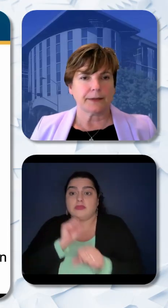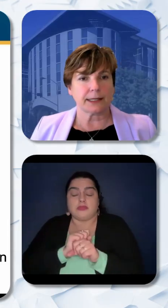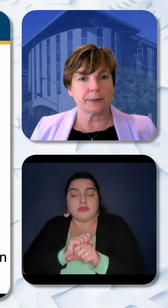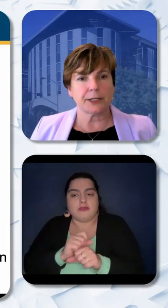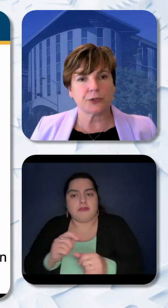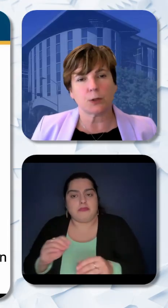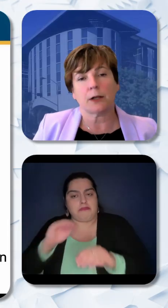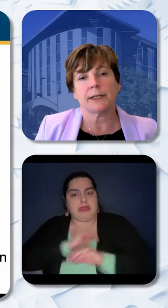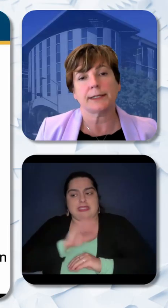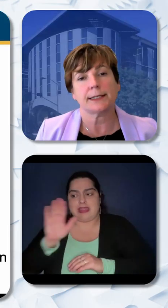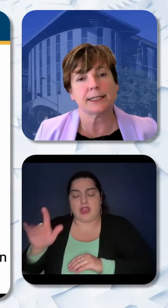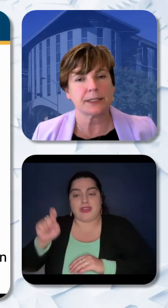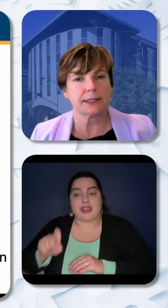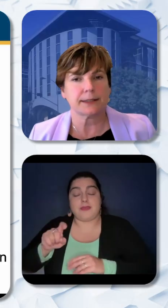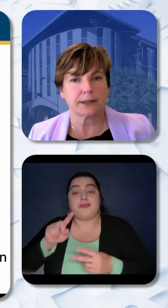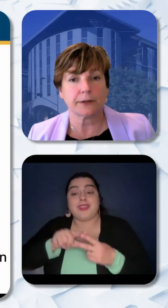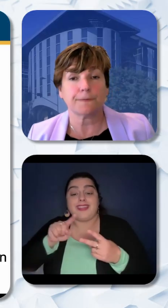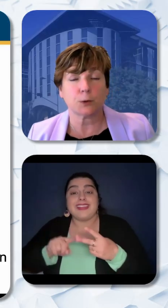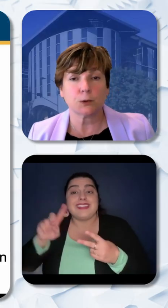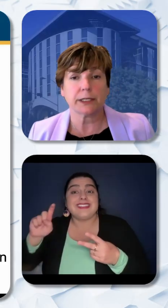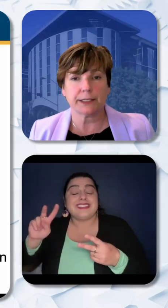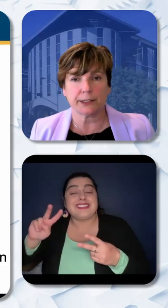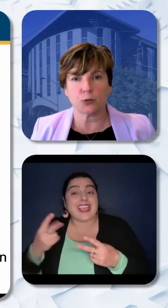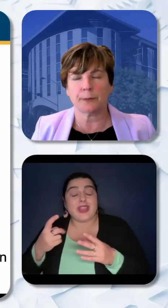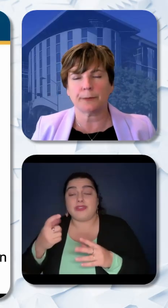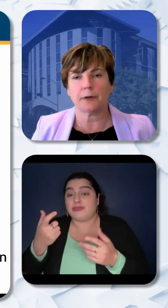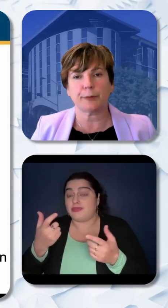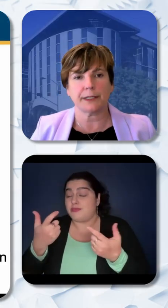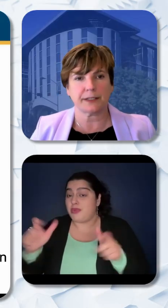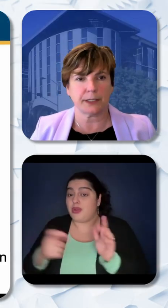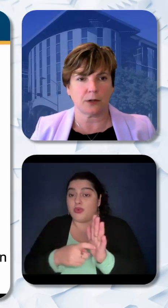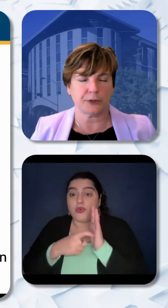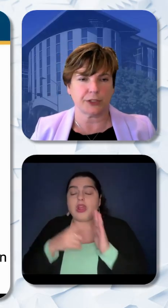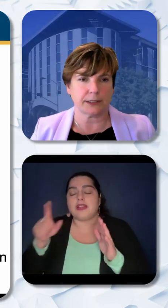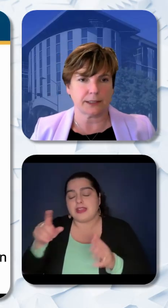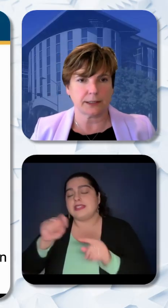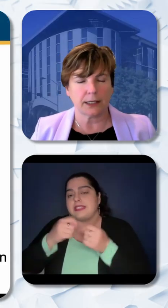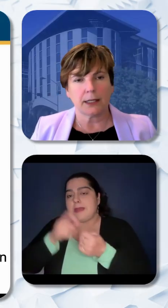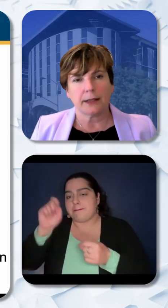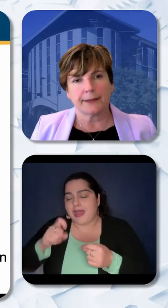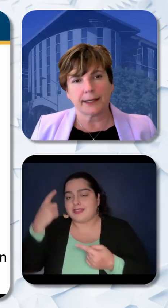The second major requirement is the team must consider the full continuum of placement options.